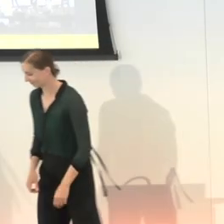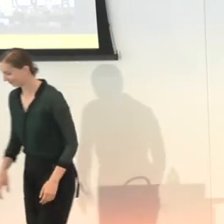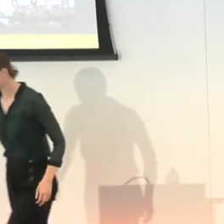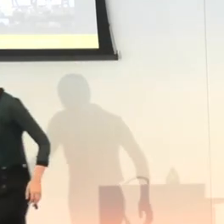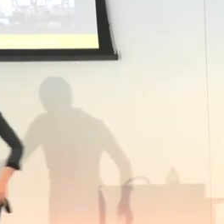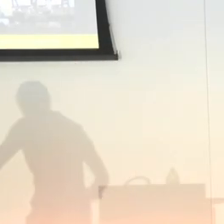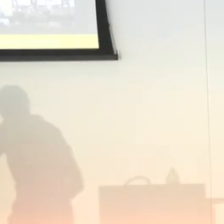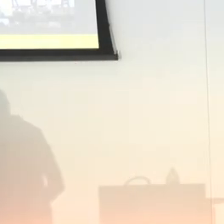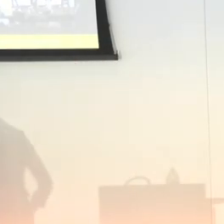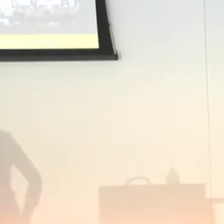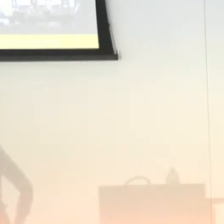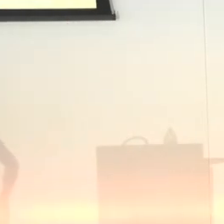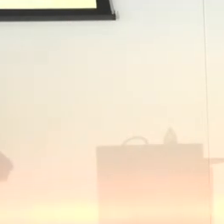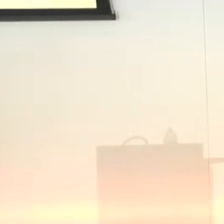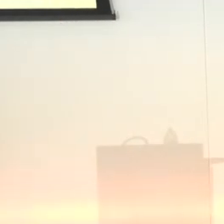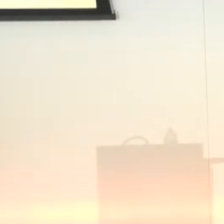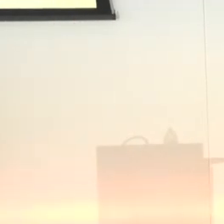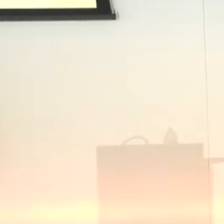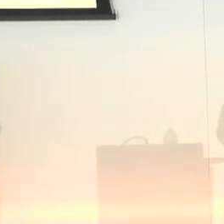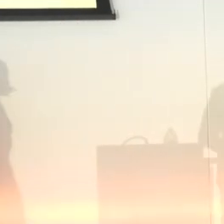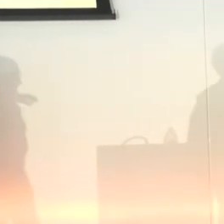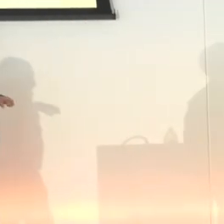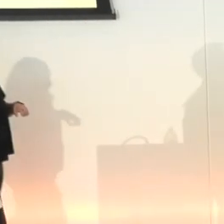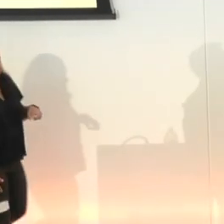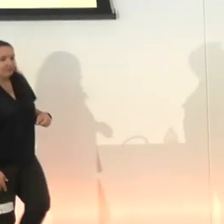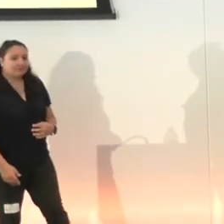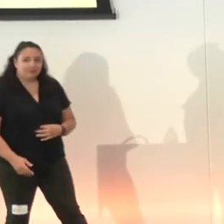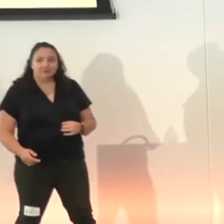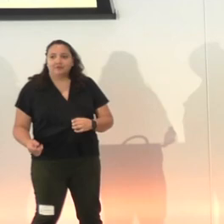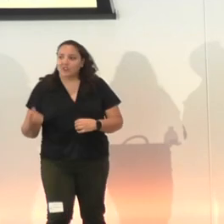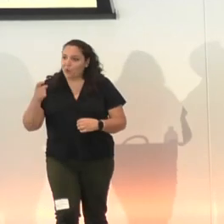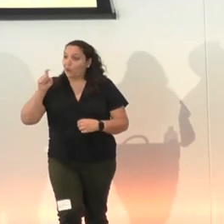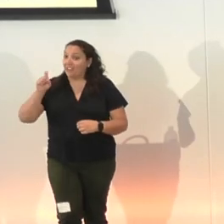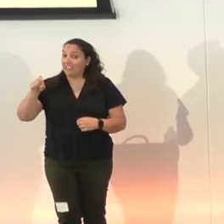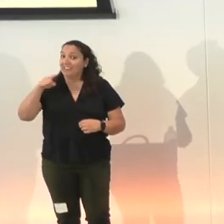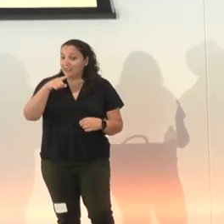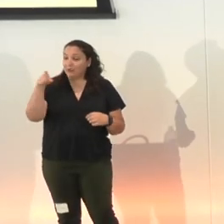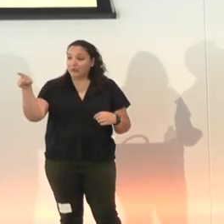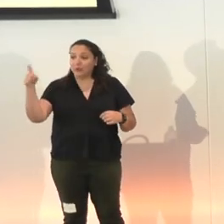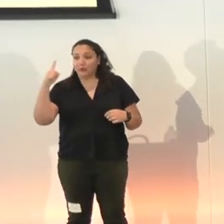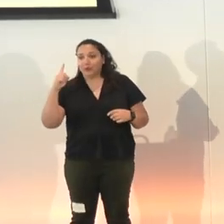To finish this up, we have two big communities. We have people using the system eventually and